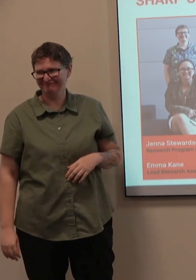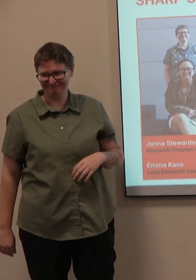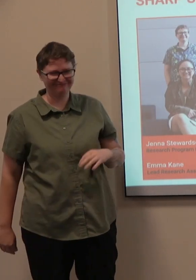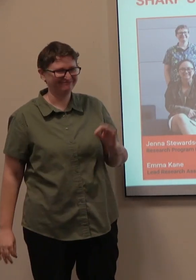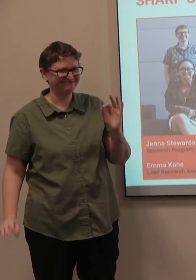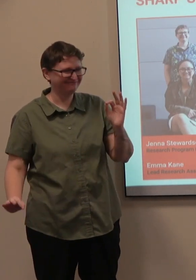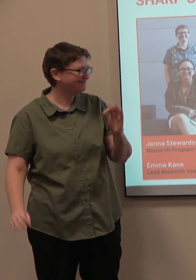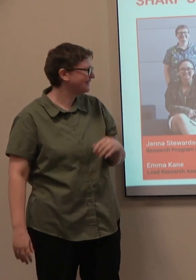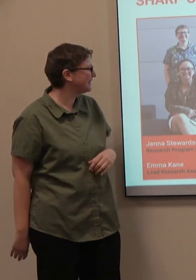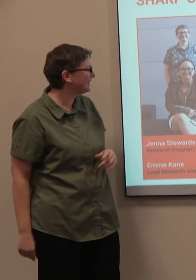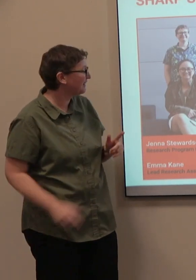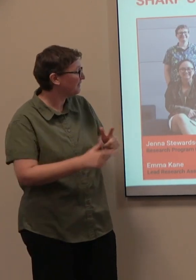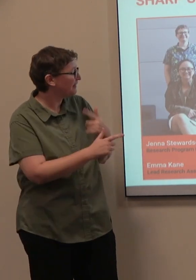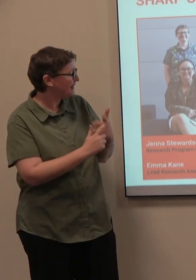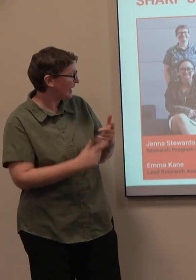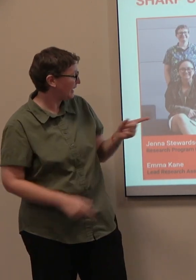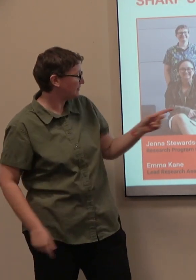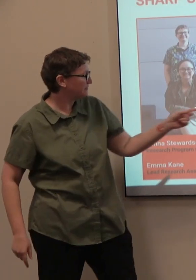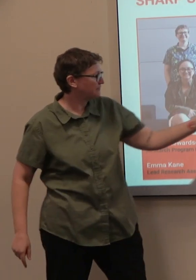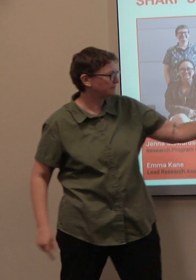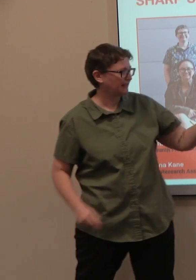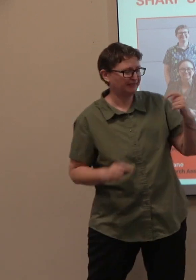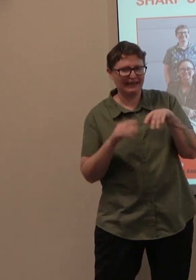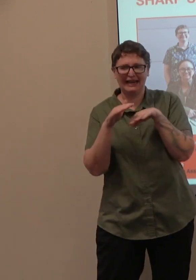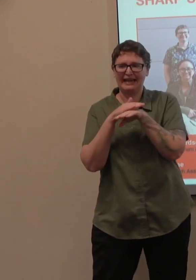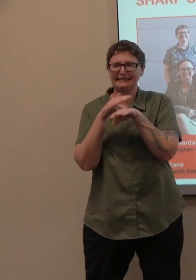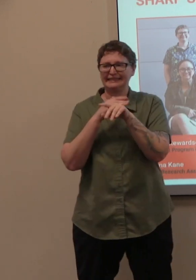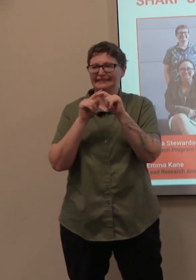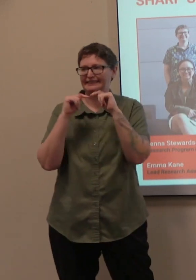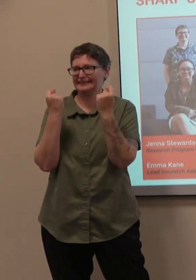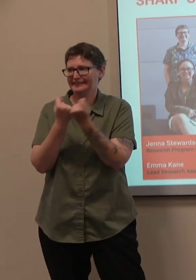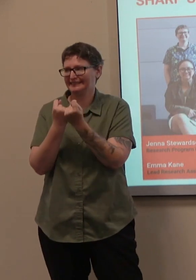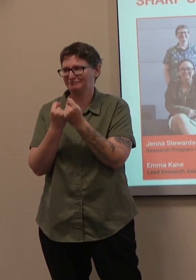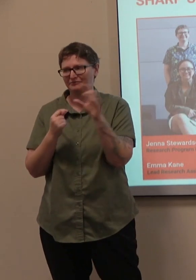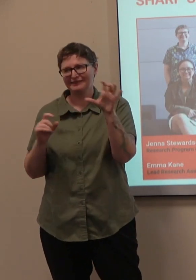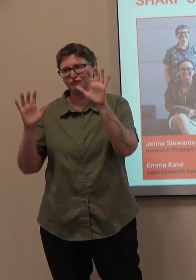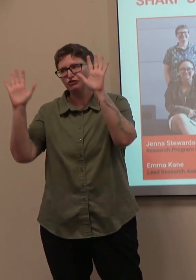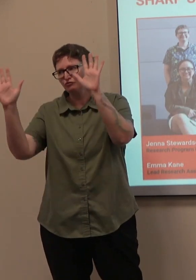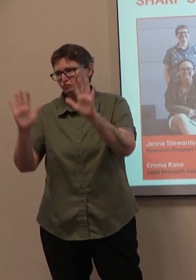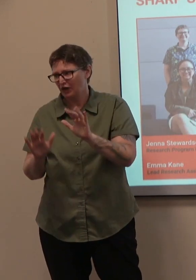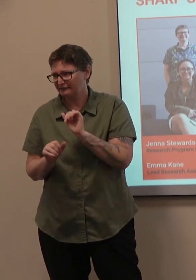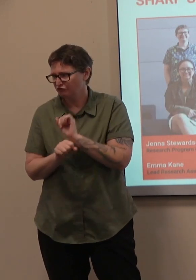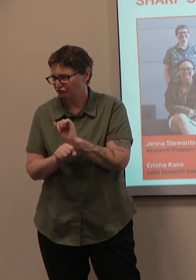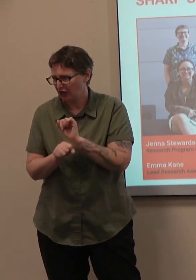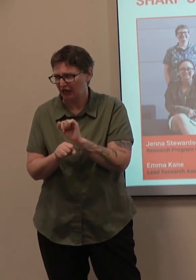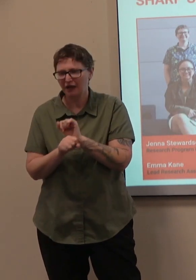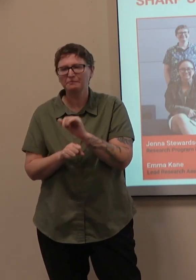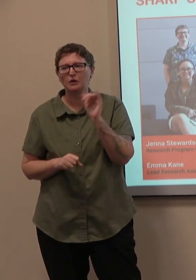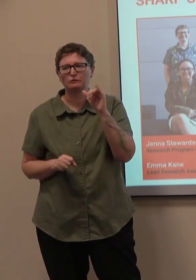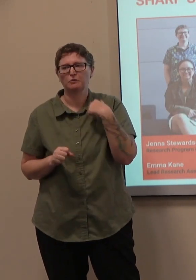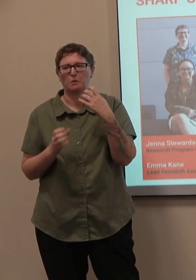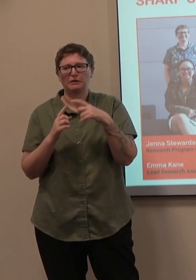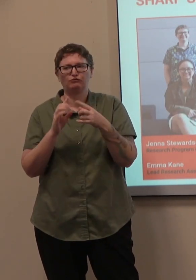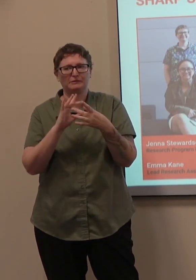Applause to her. And then this is the access team. They do a wonderful job.